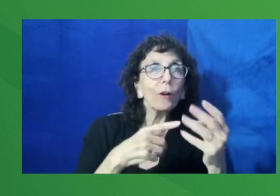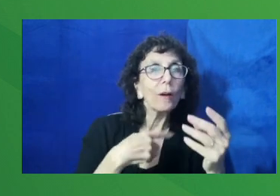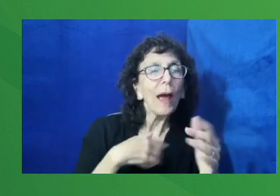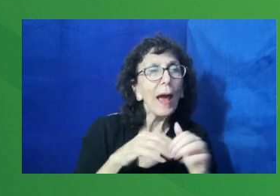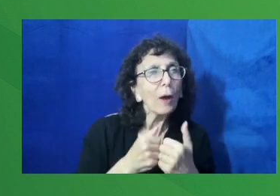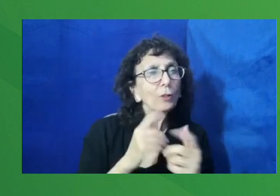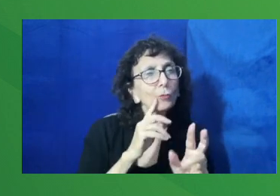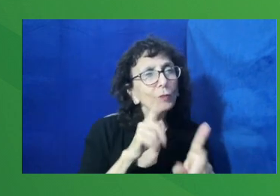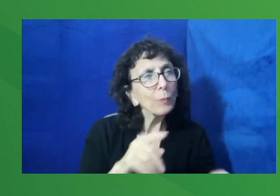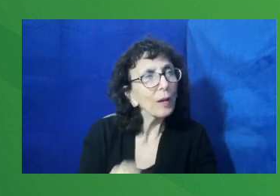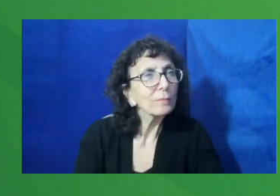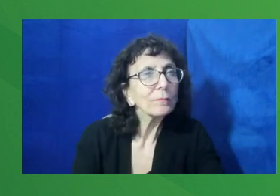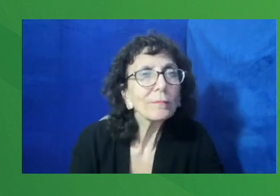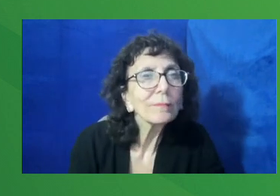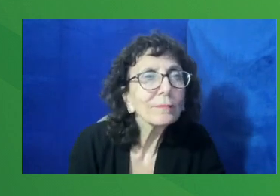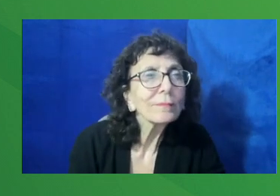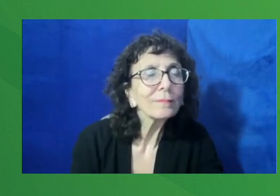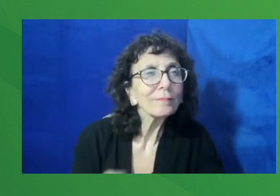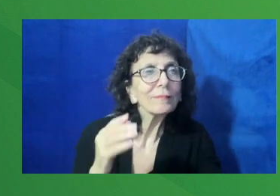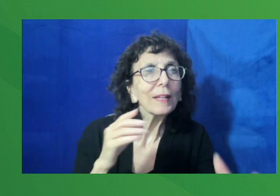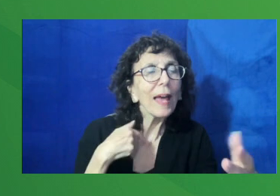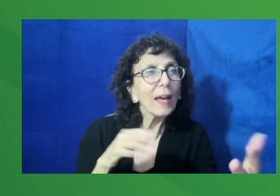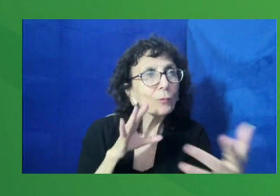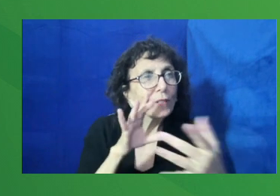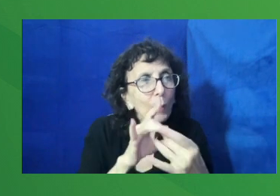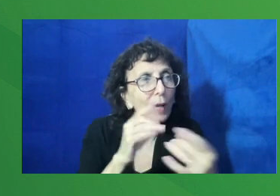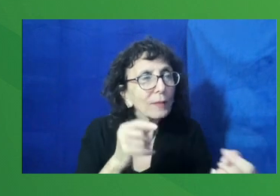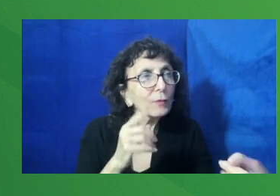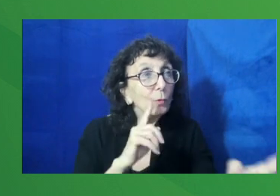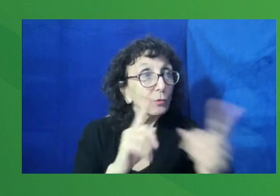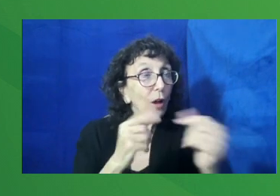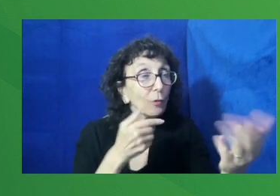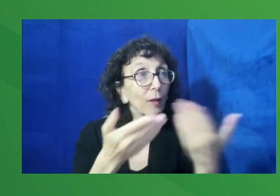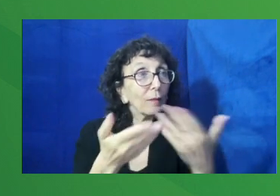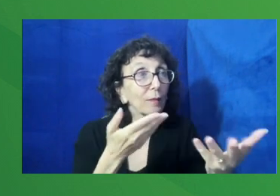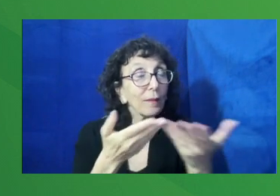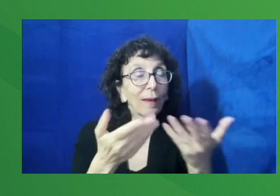and being responsive to our speaking partner. That's the active part, the empathetic part.